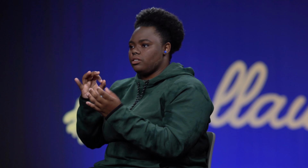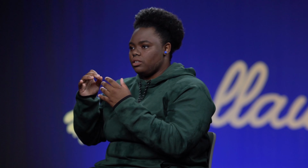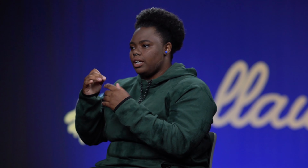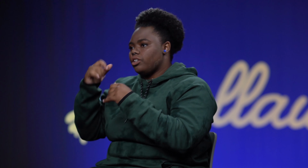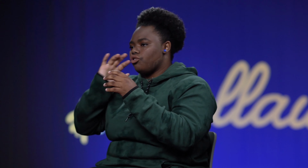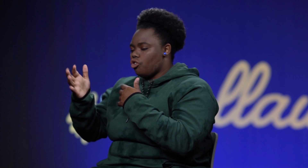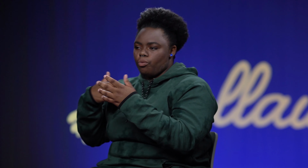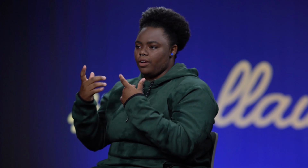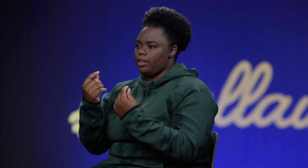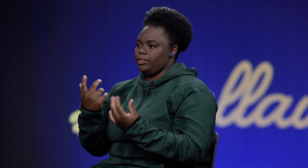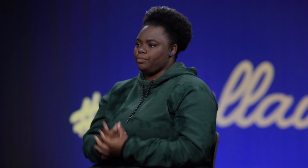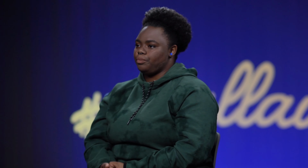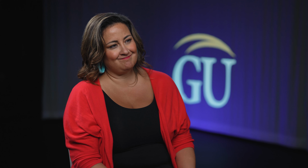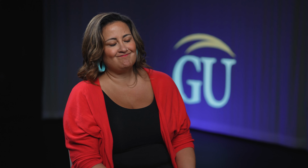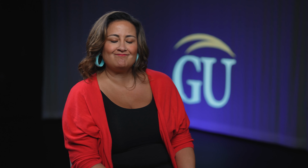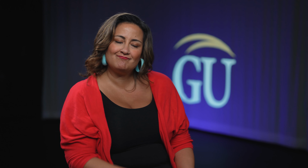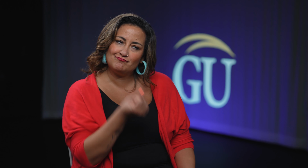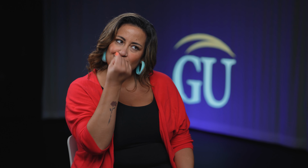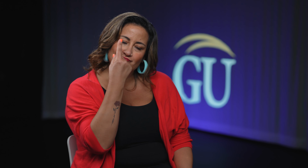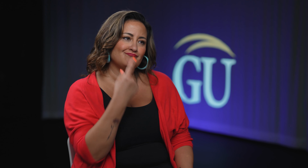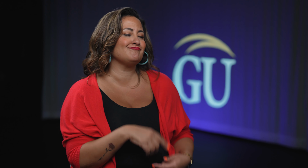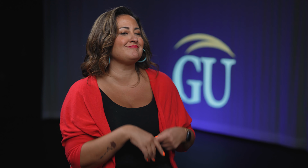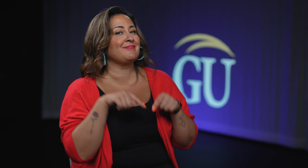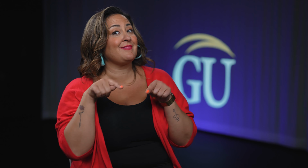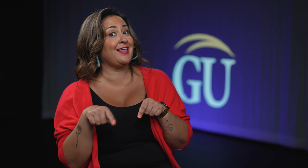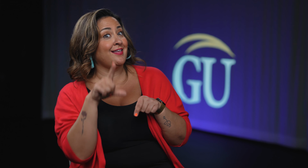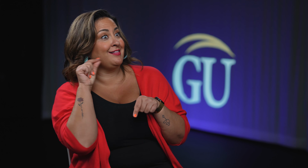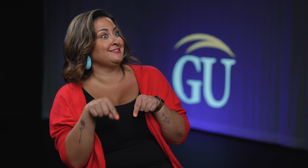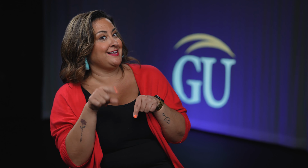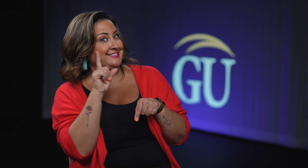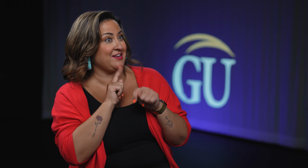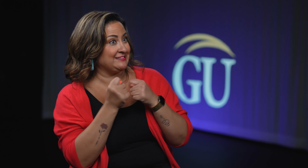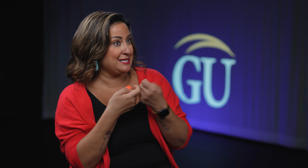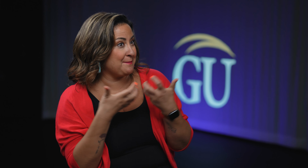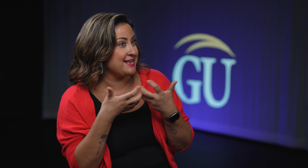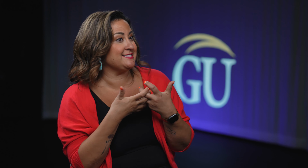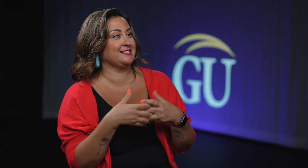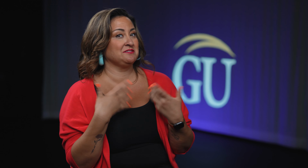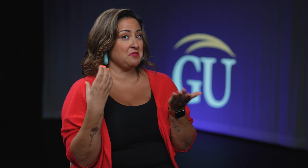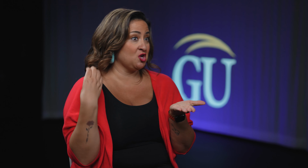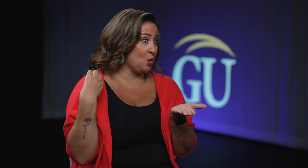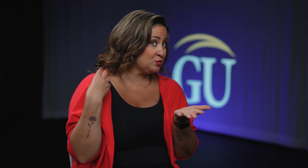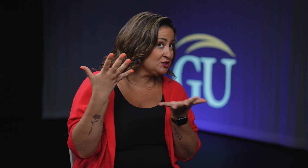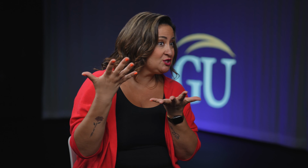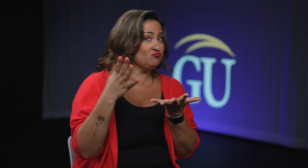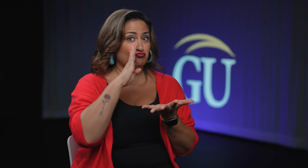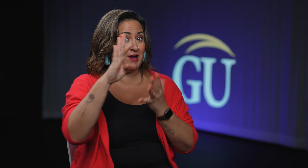and whatever I want to do will work out. I get it. With Gallaudet, having deaf teammates/deaf coaches